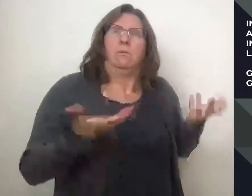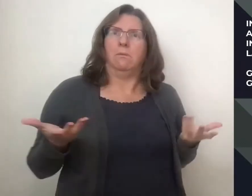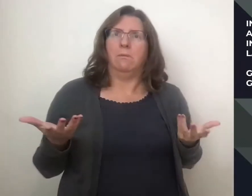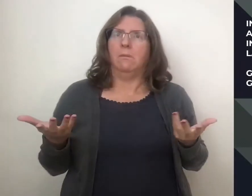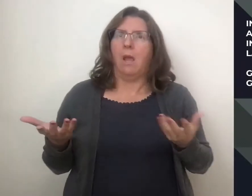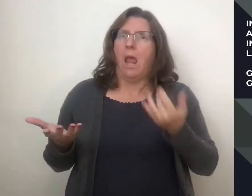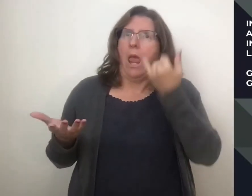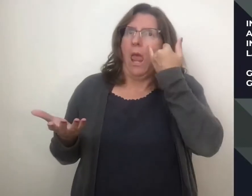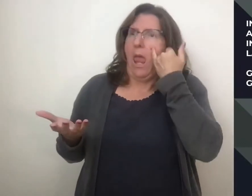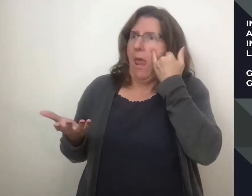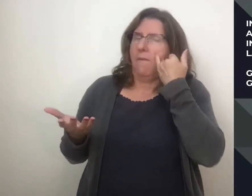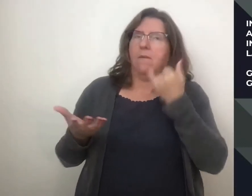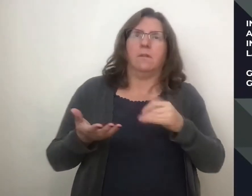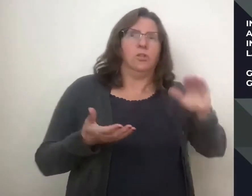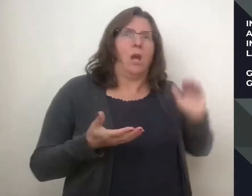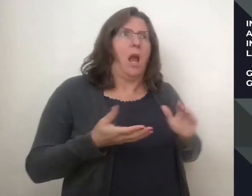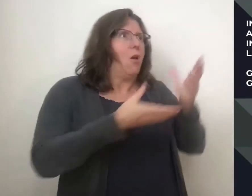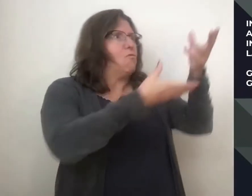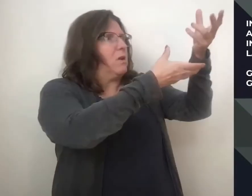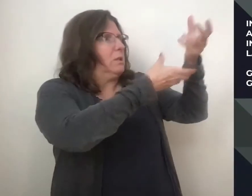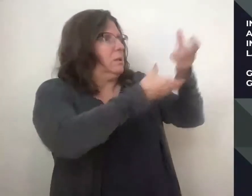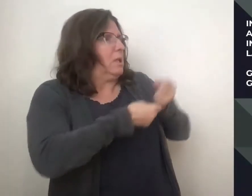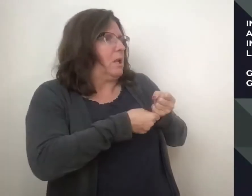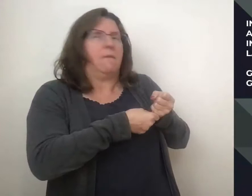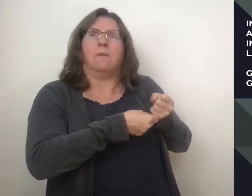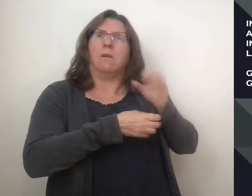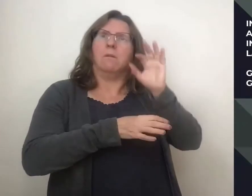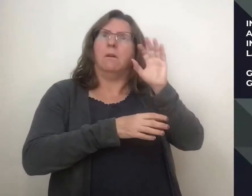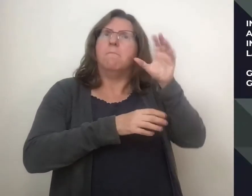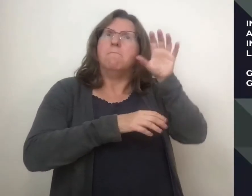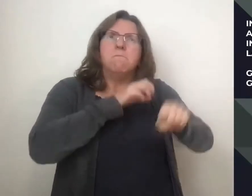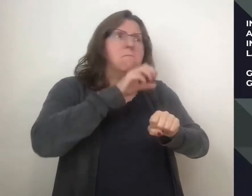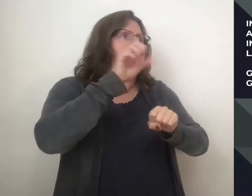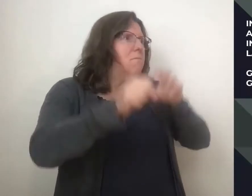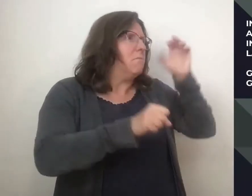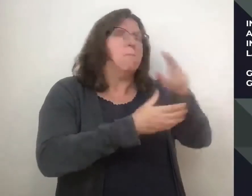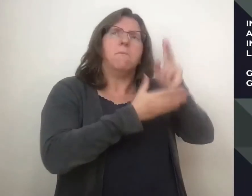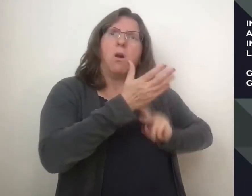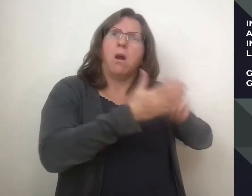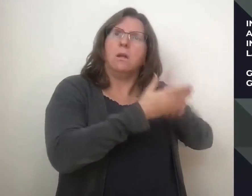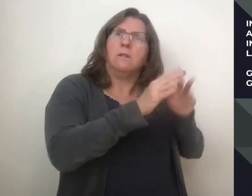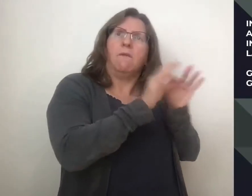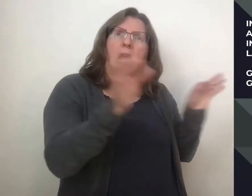If the child is only perceiving pockets of information, that’s the garbage in.